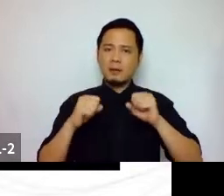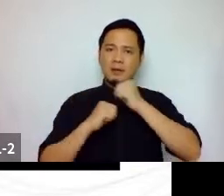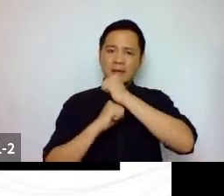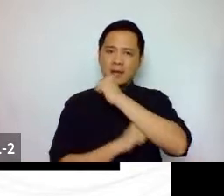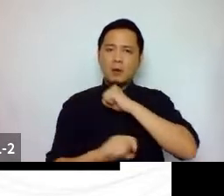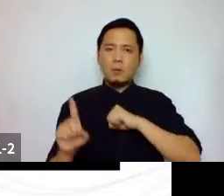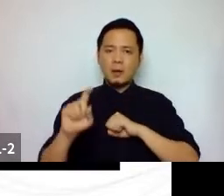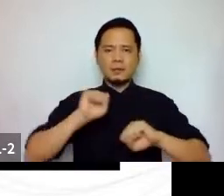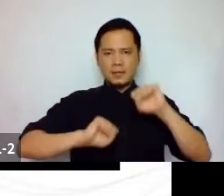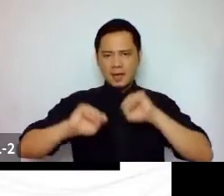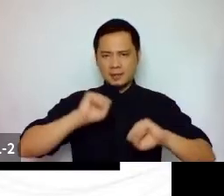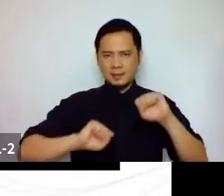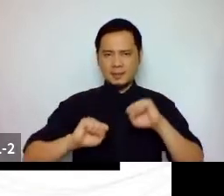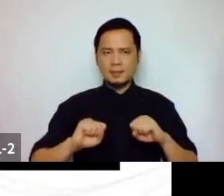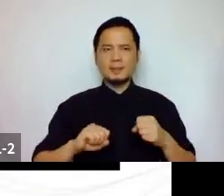Second is shared ownership.